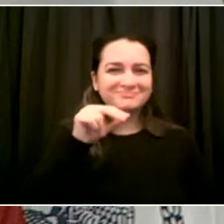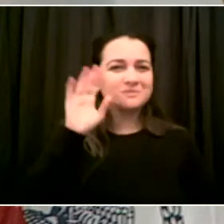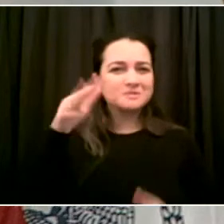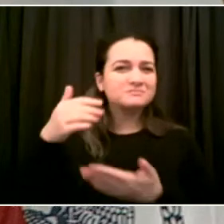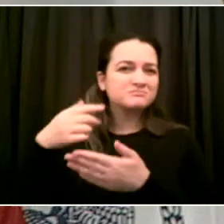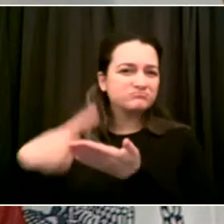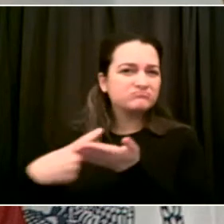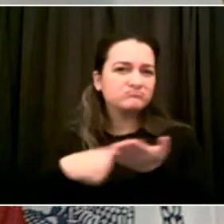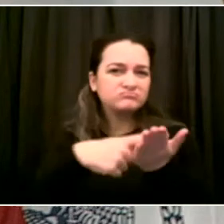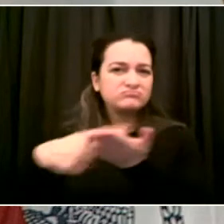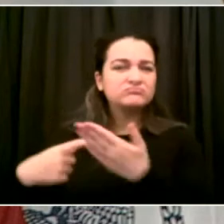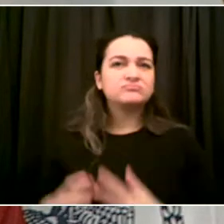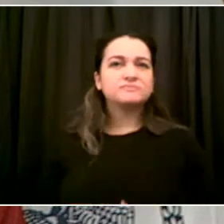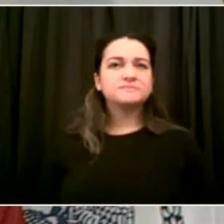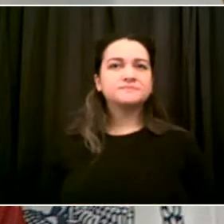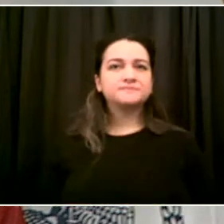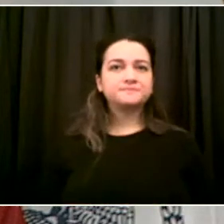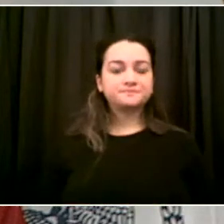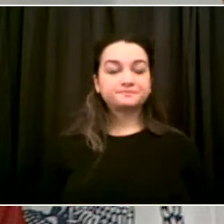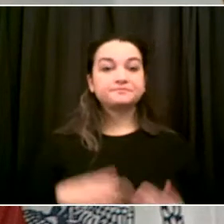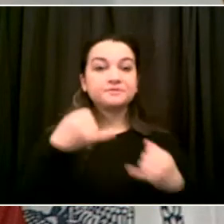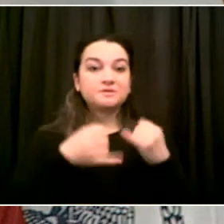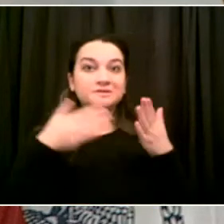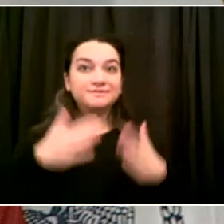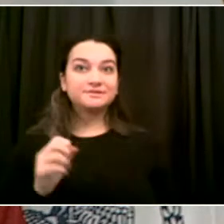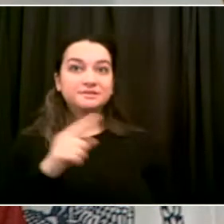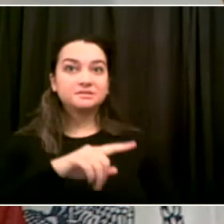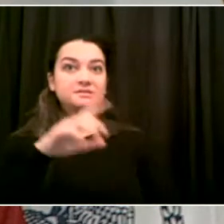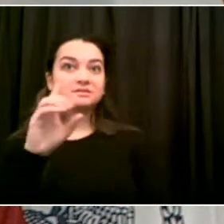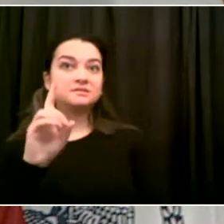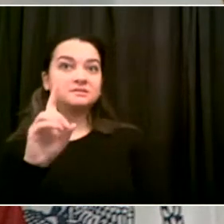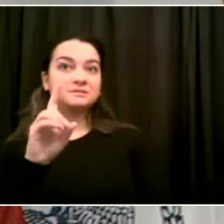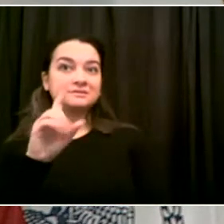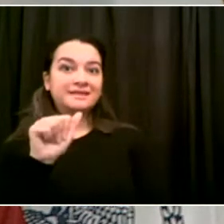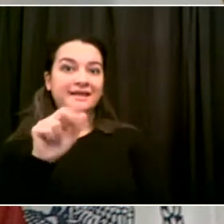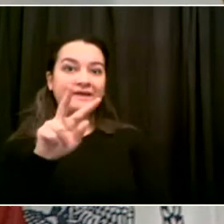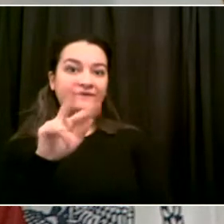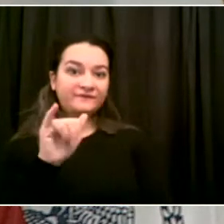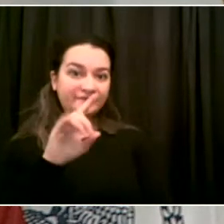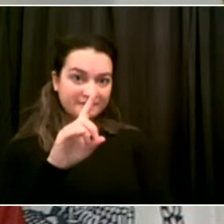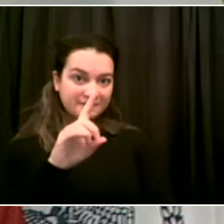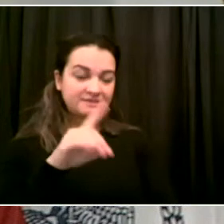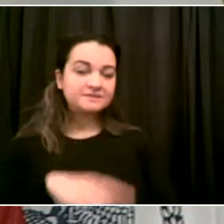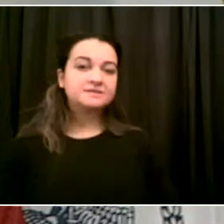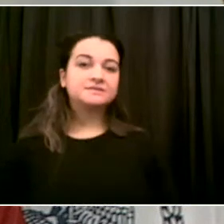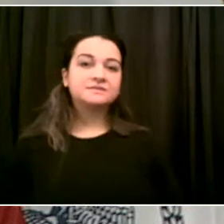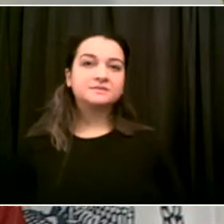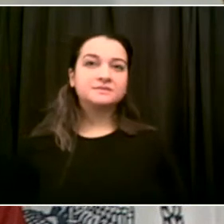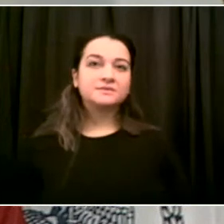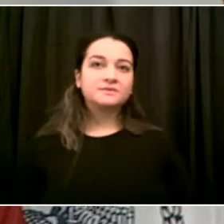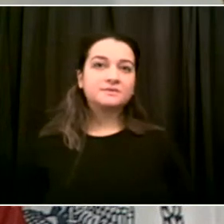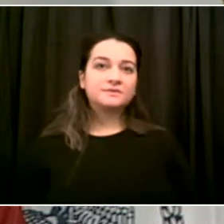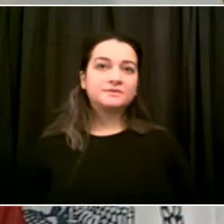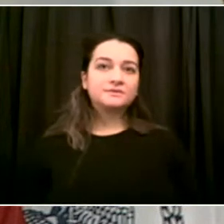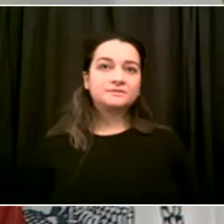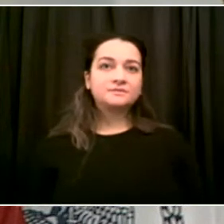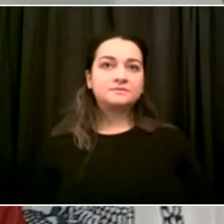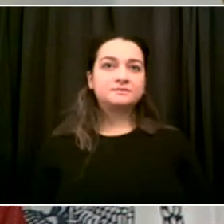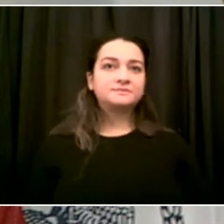FROM QUEENS